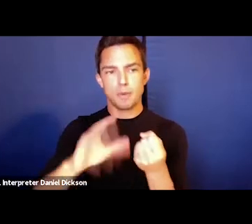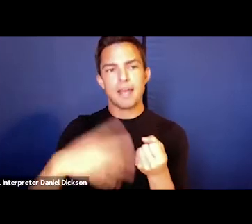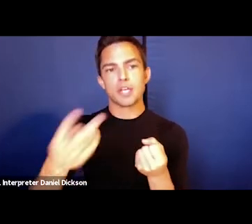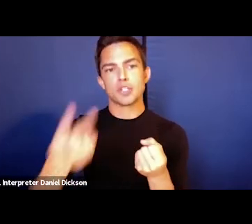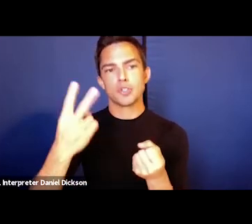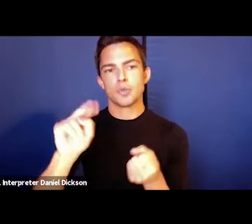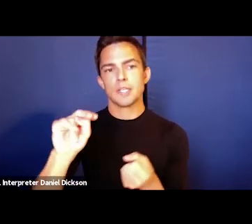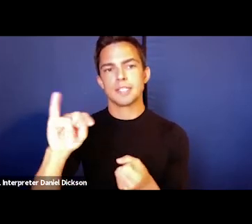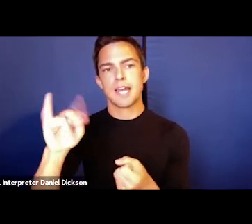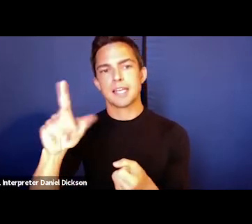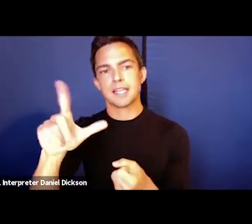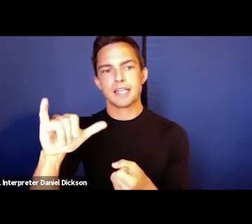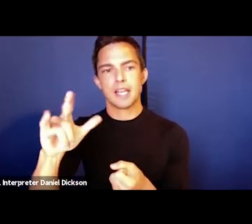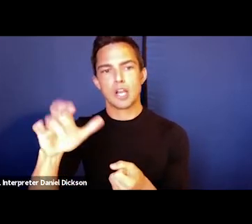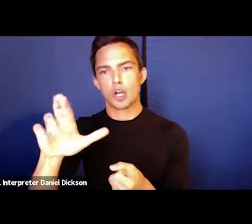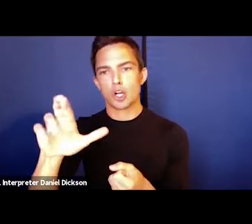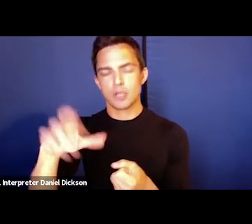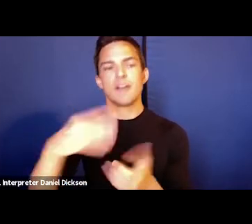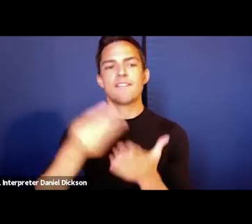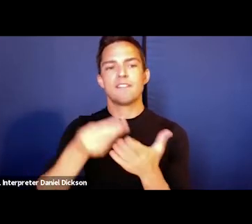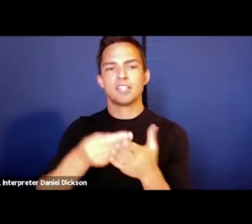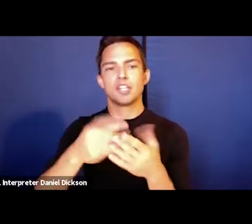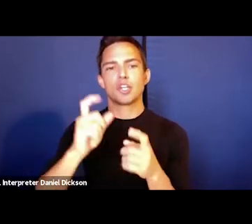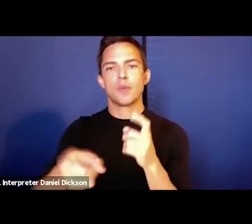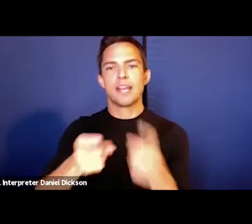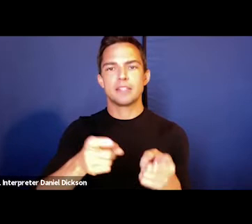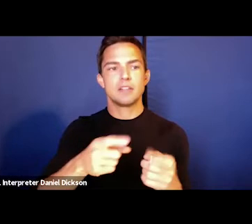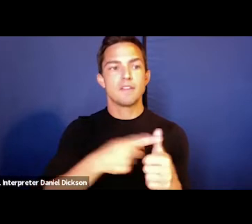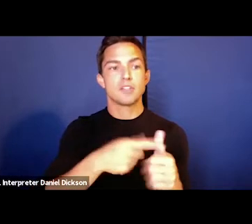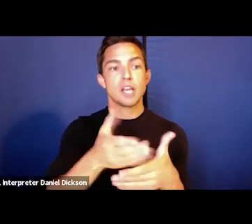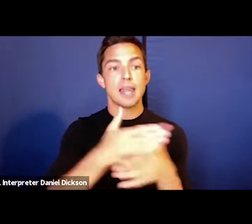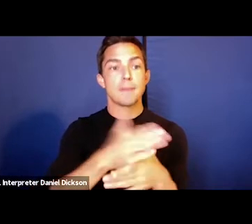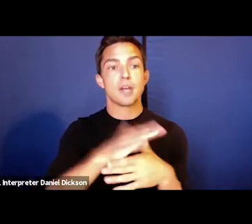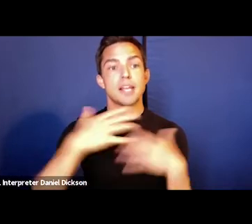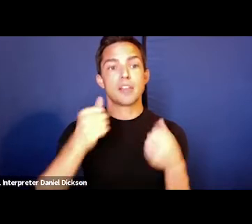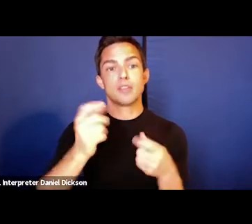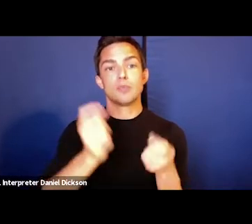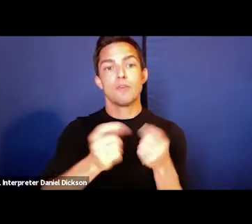funded research grants. First the Collaborative on Health Reform and Independent Living or CHRIL